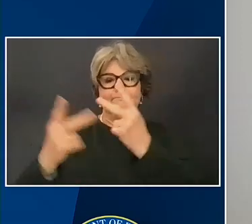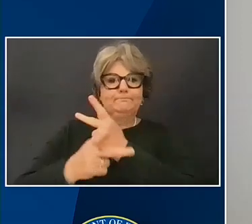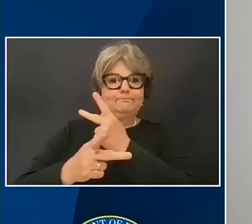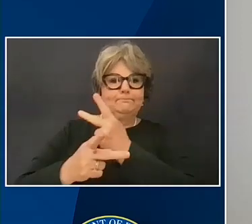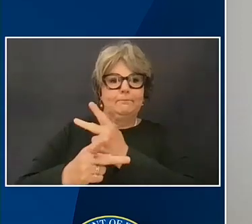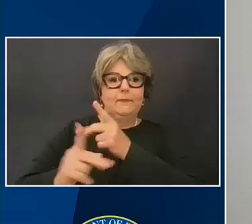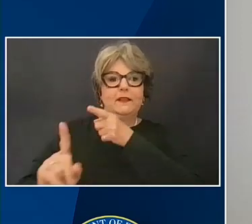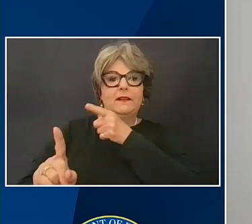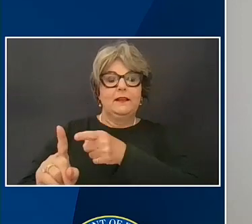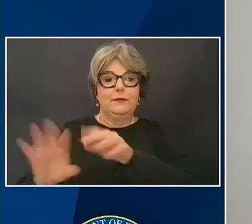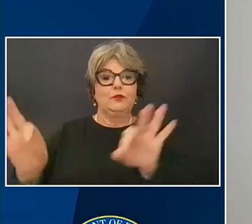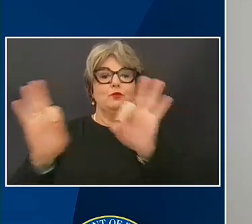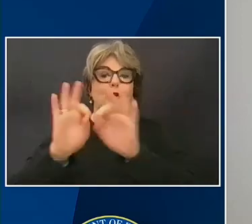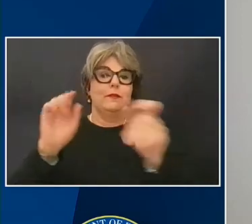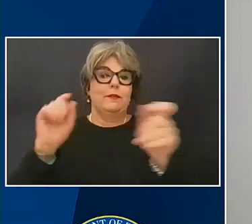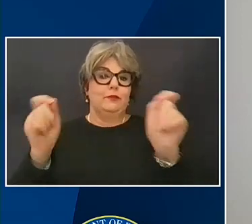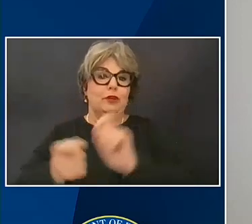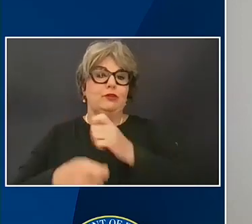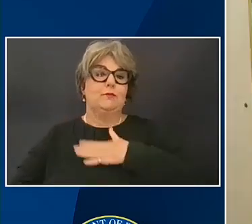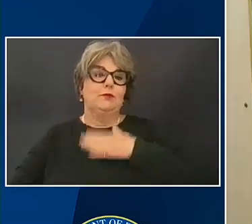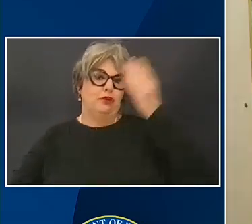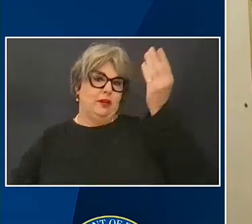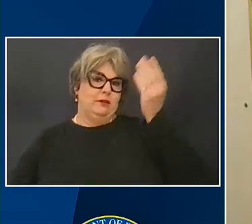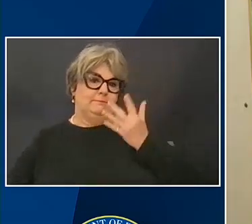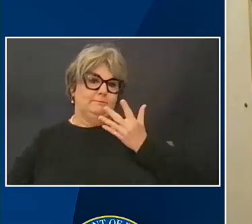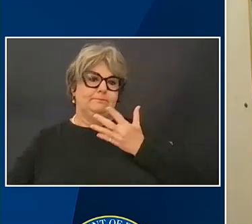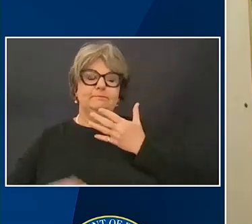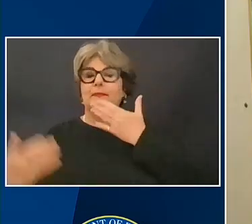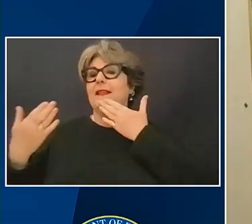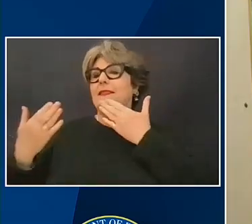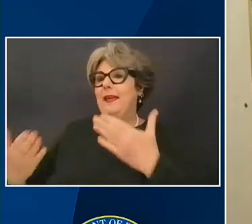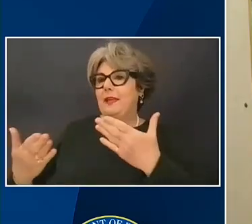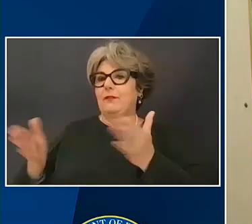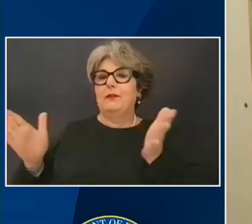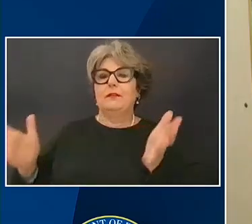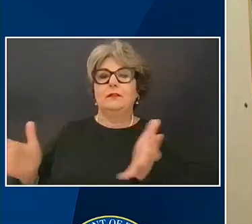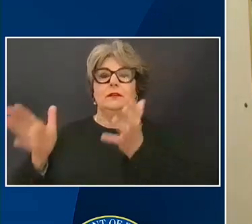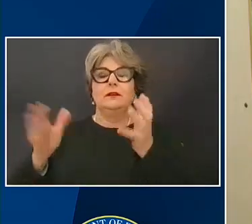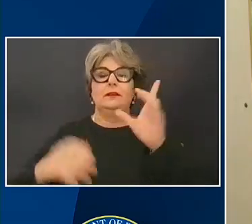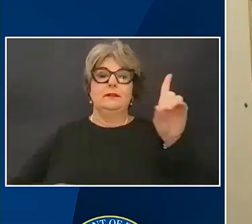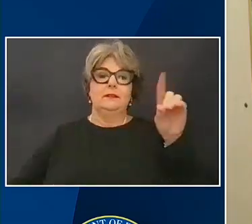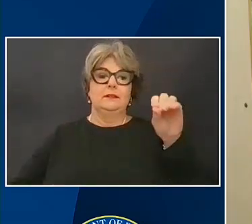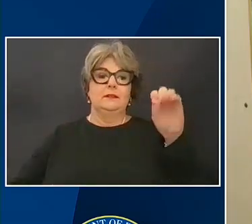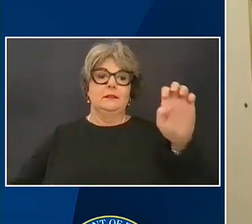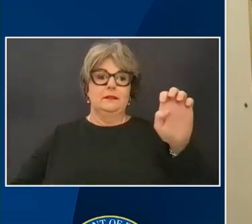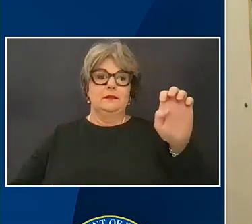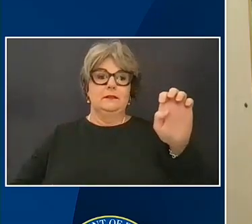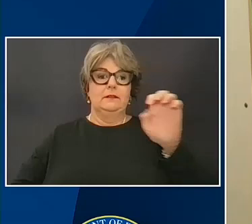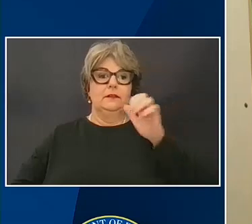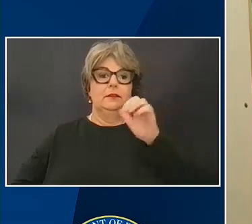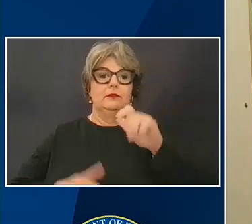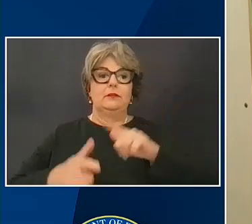doing that. And I appreciate the suggestion. Yeah. Thanks. I would just urge the Department to avoid regulating via preamble, if possible. Thanks.